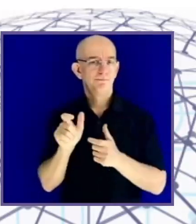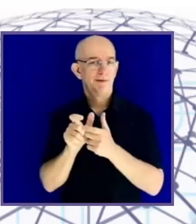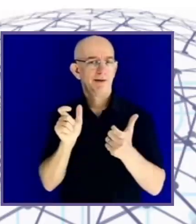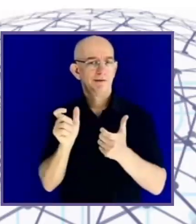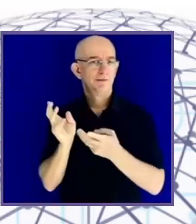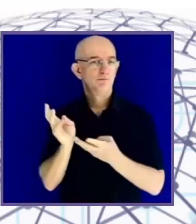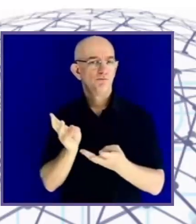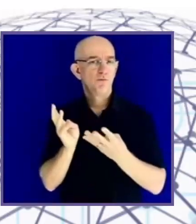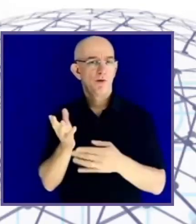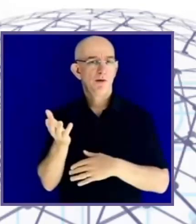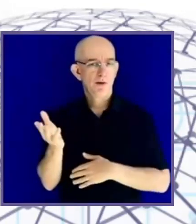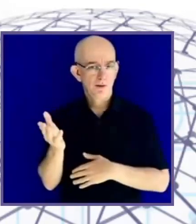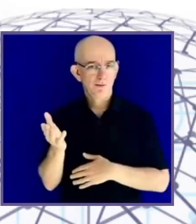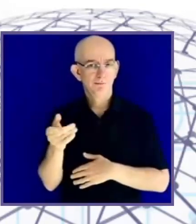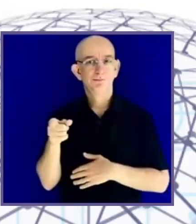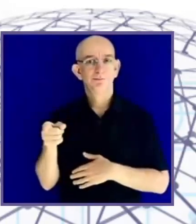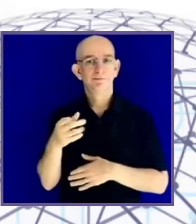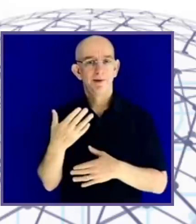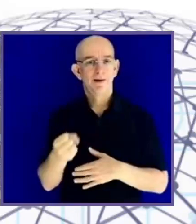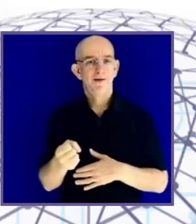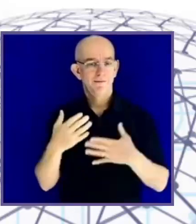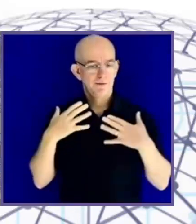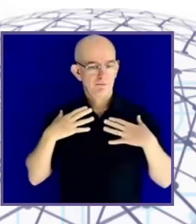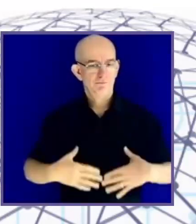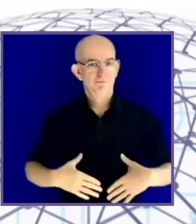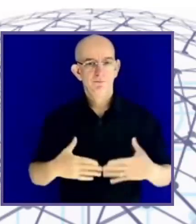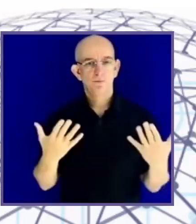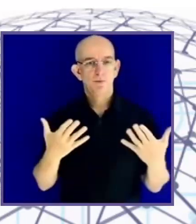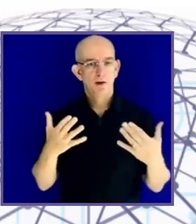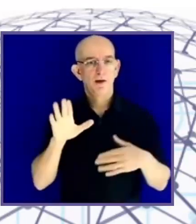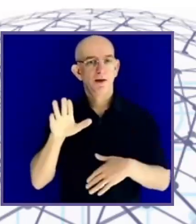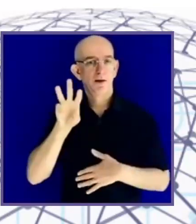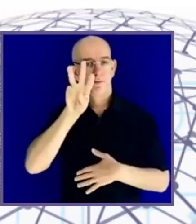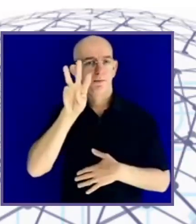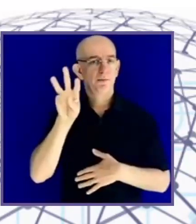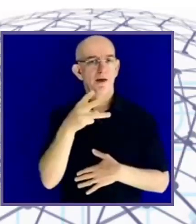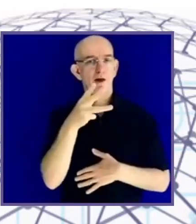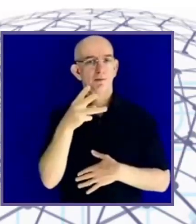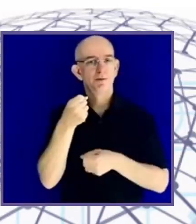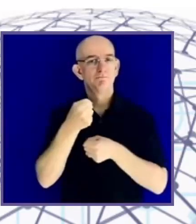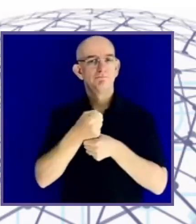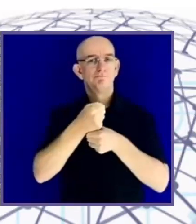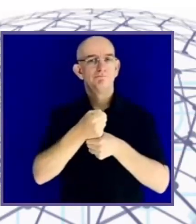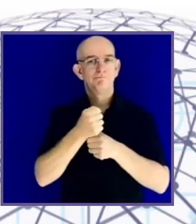will notice the torch just to the right of the stage. Dr. Kush Kanodia has been